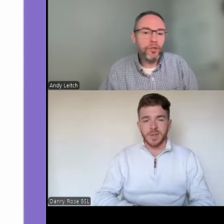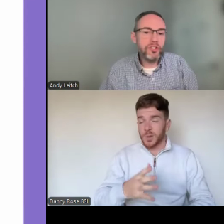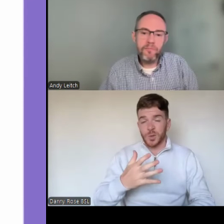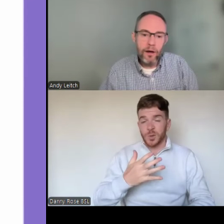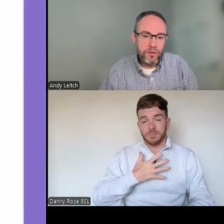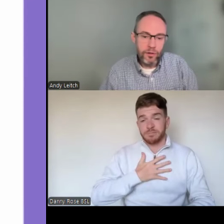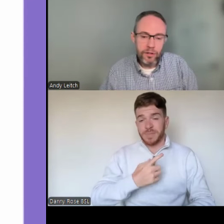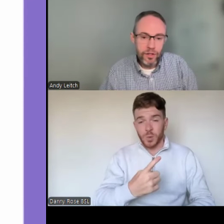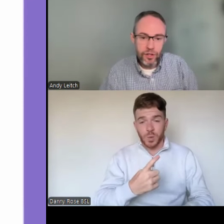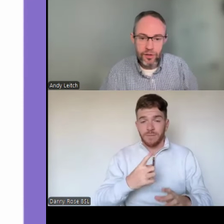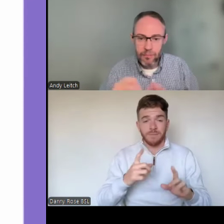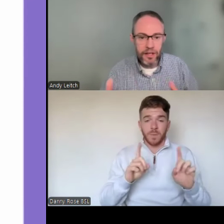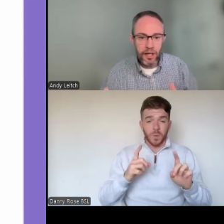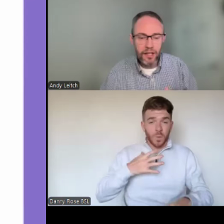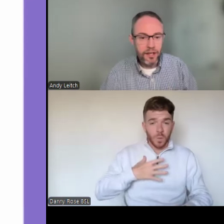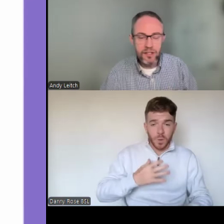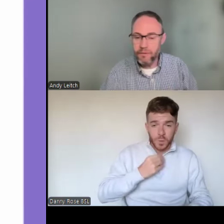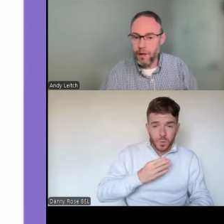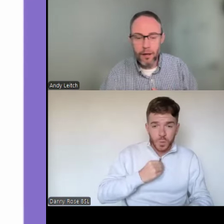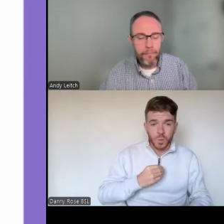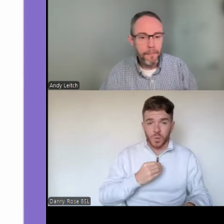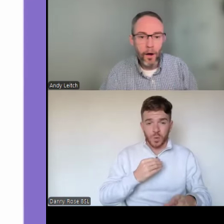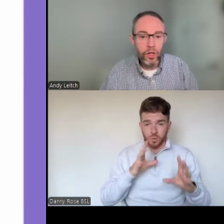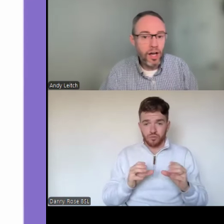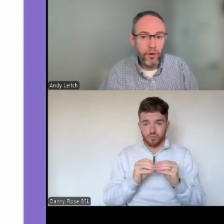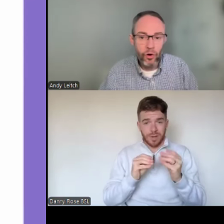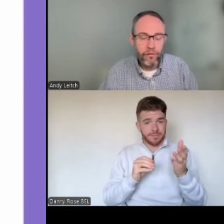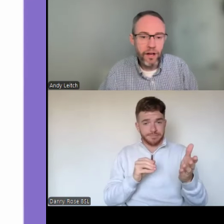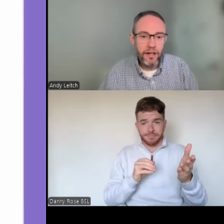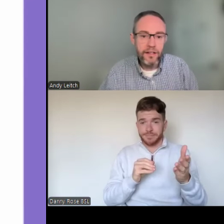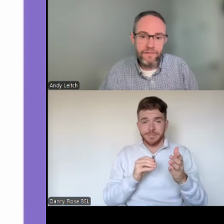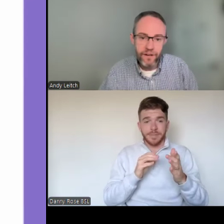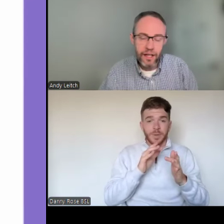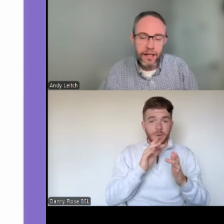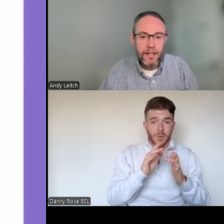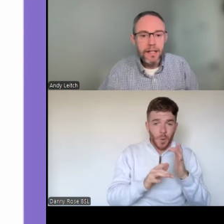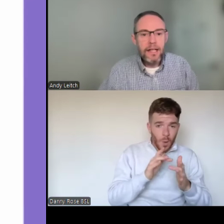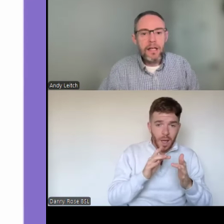at your disposal to do something like this. Online or offline is fine.